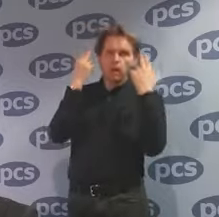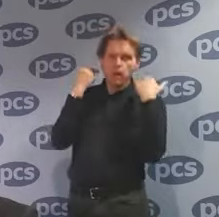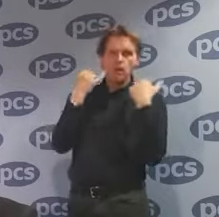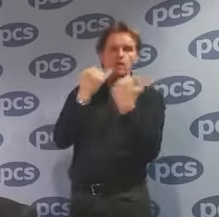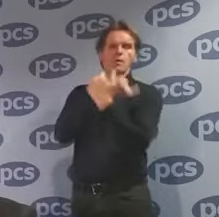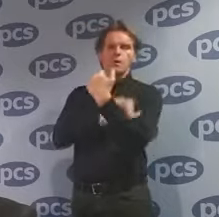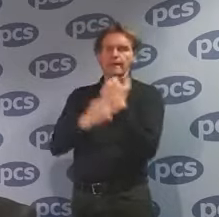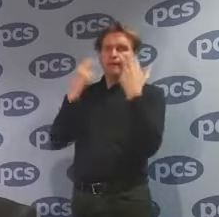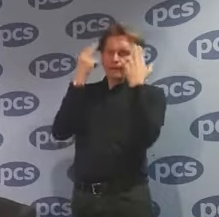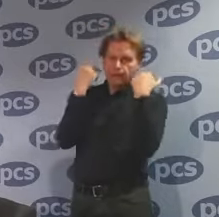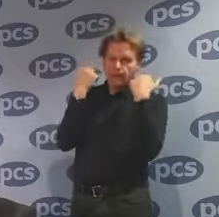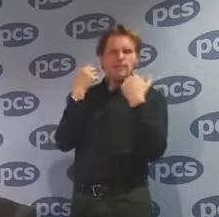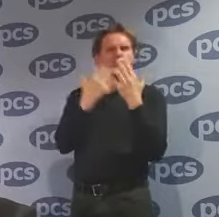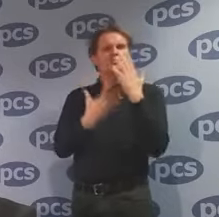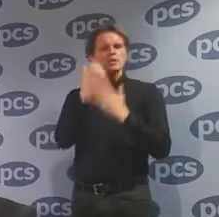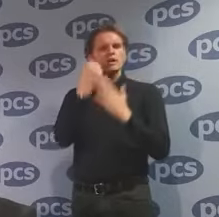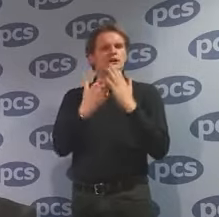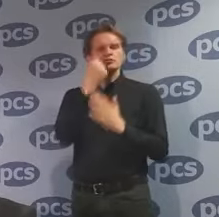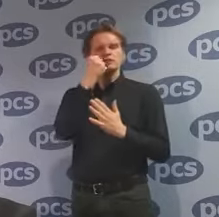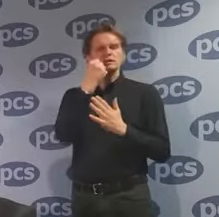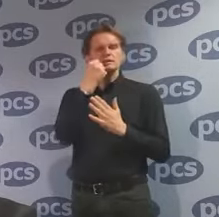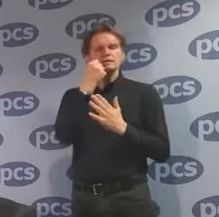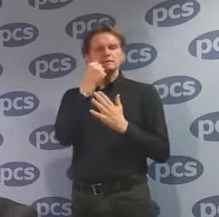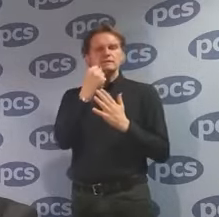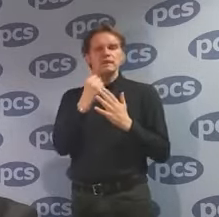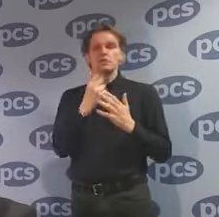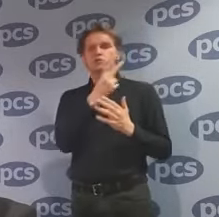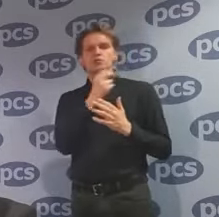achieve something that we have already rejected and got overturned in the court,